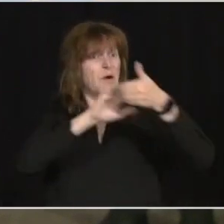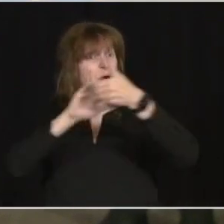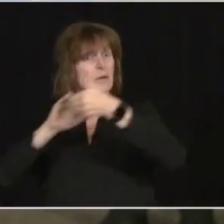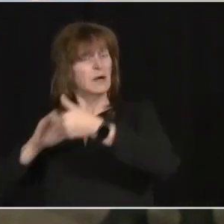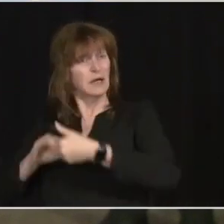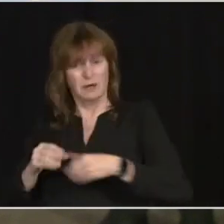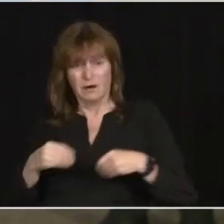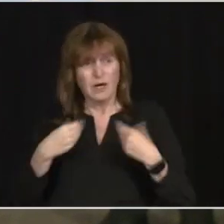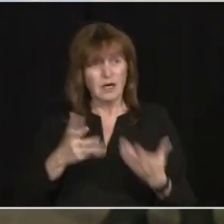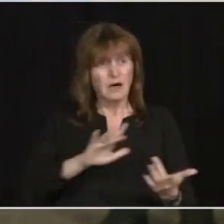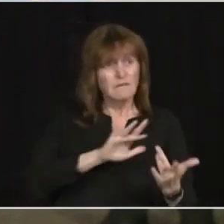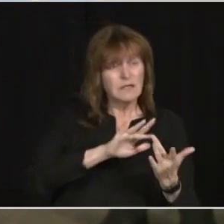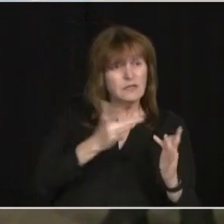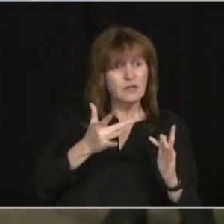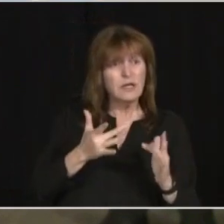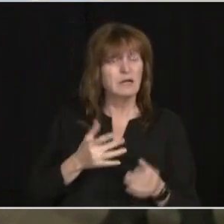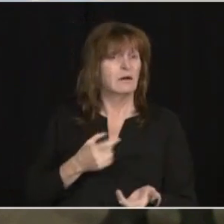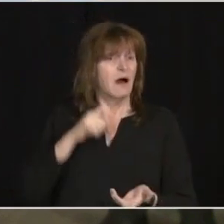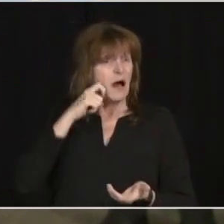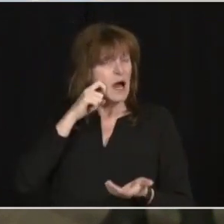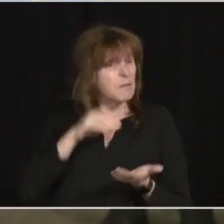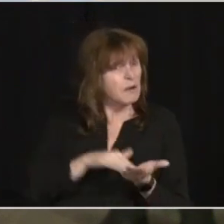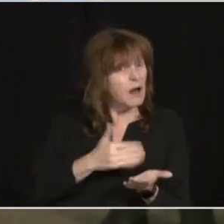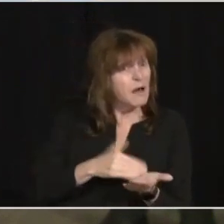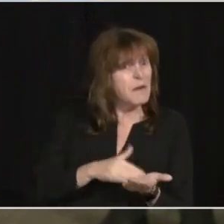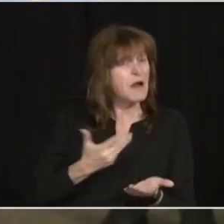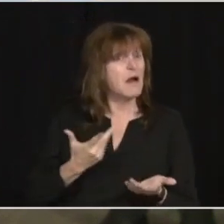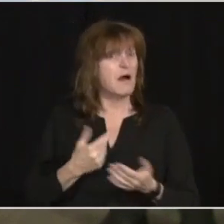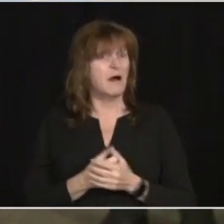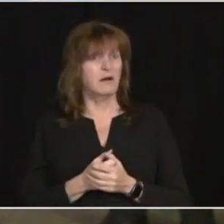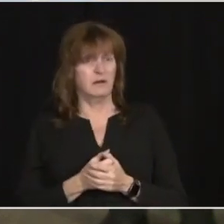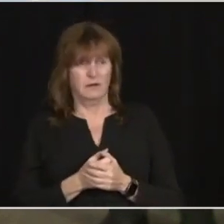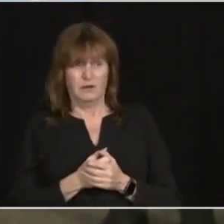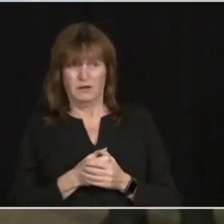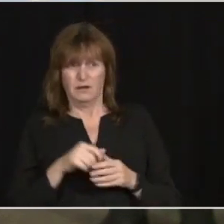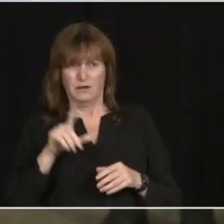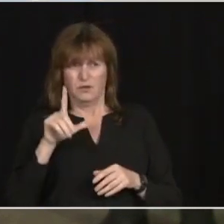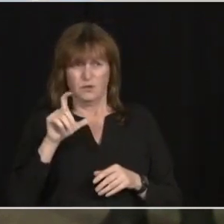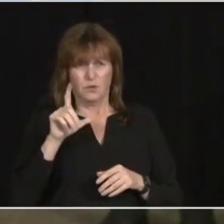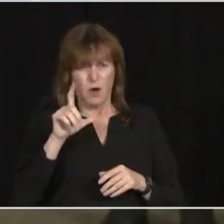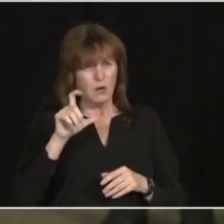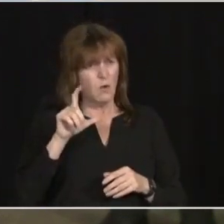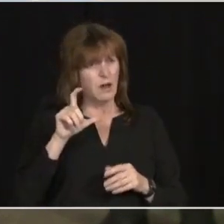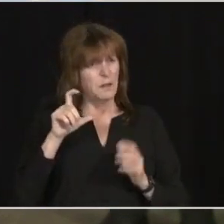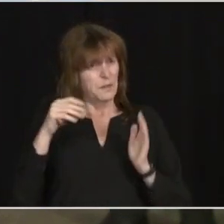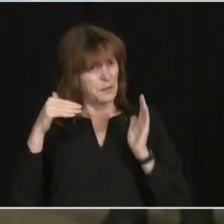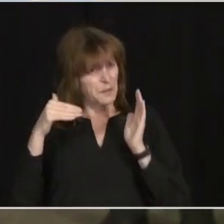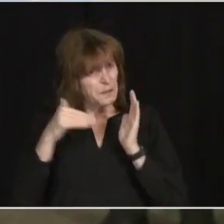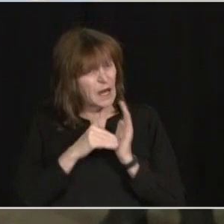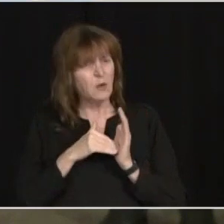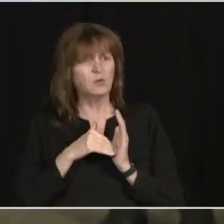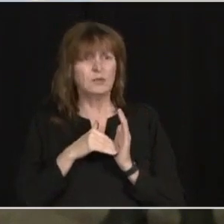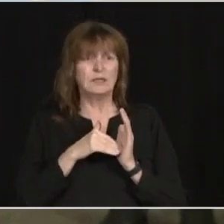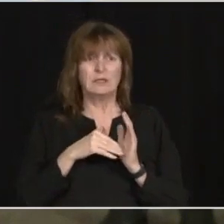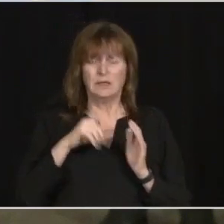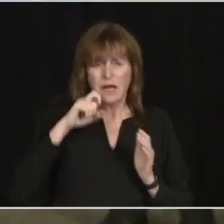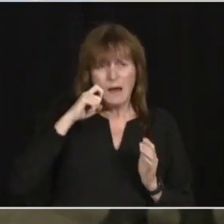internet to those that need it most. Over 21,000 iPads have been and are being deployed by school boards as we speak